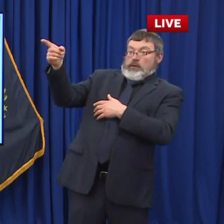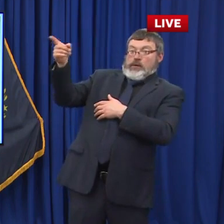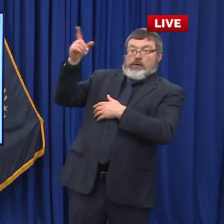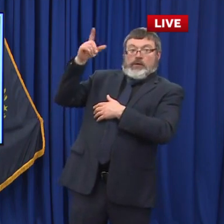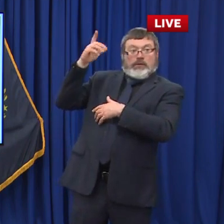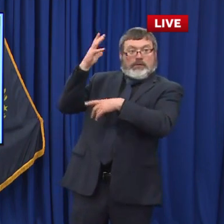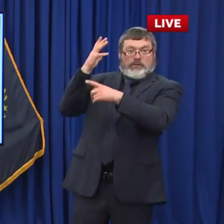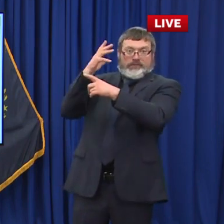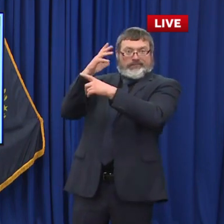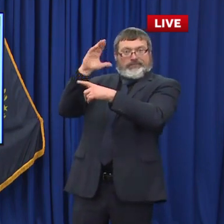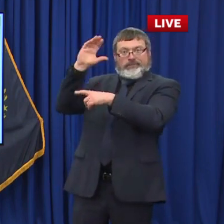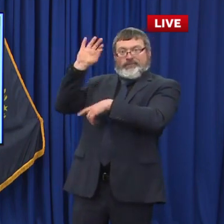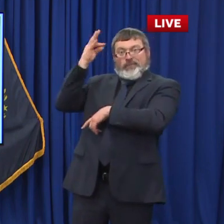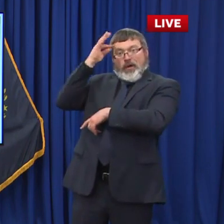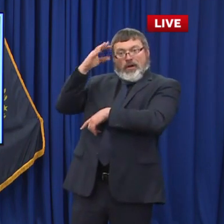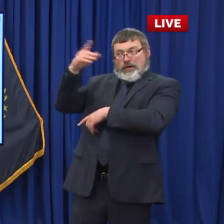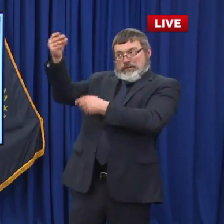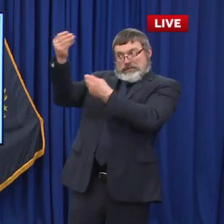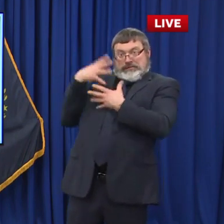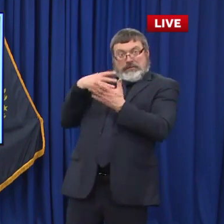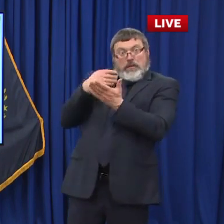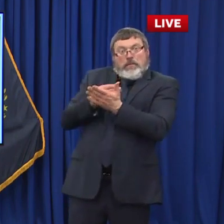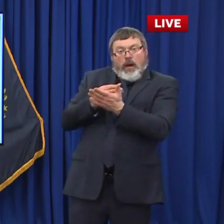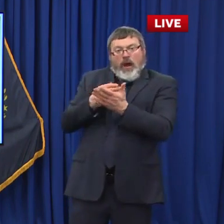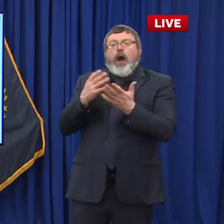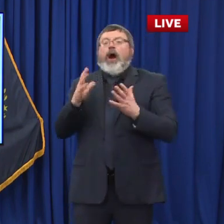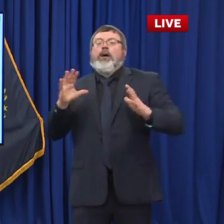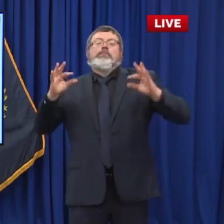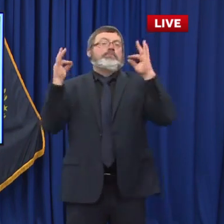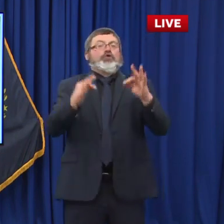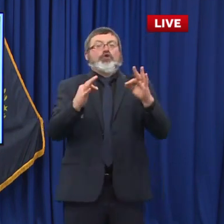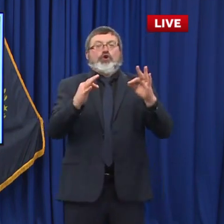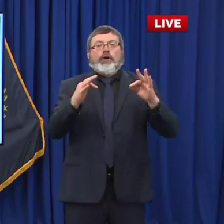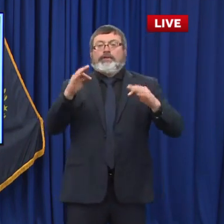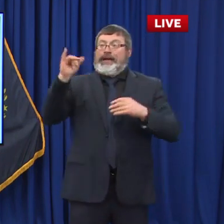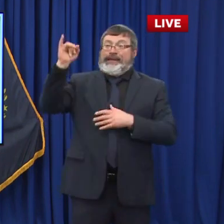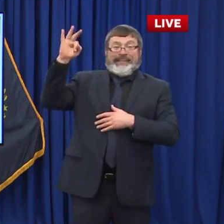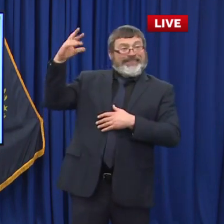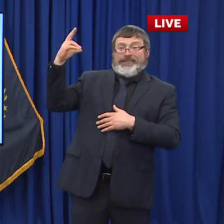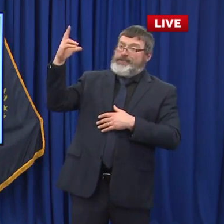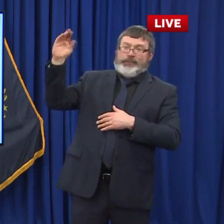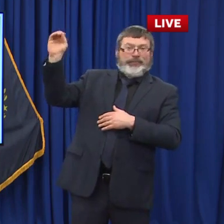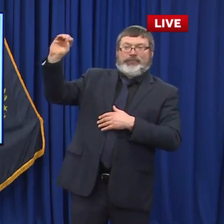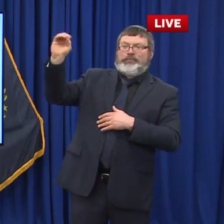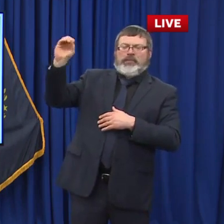IT WOULD BE GREAT IF CONGAS LIVED UP TO THE OBLIGATION THEY HAVE SET FOR US.